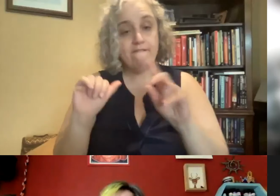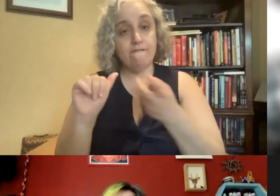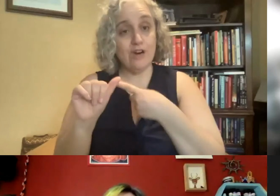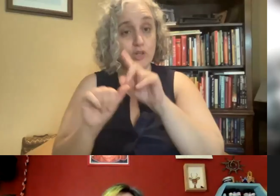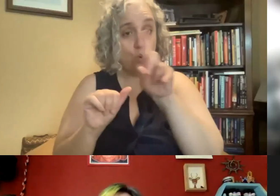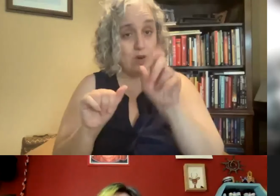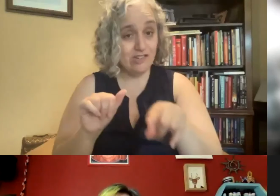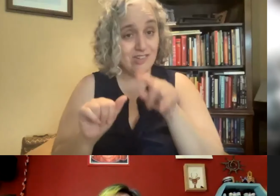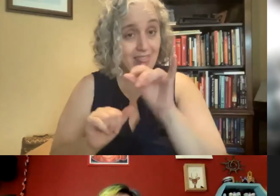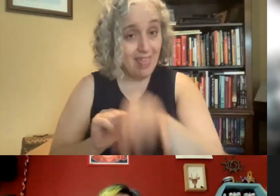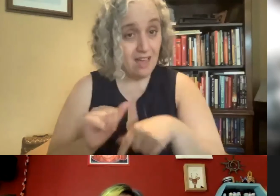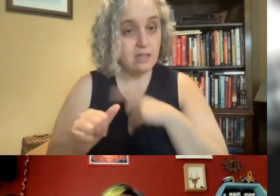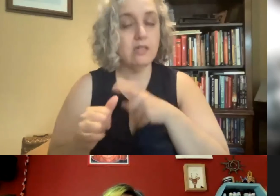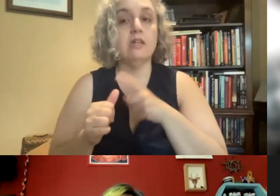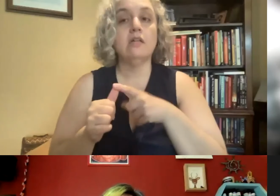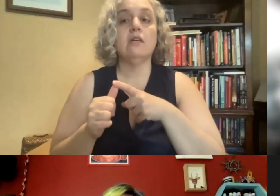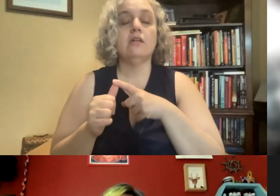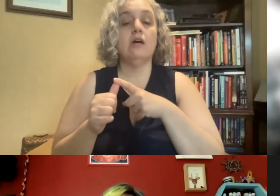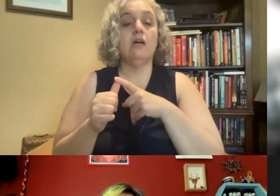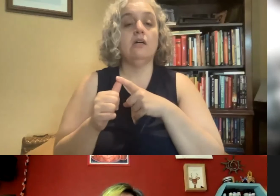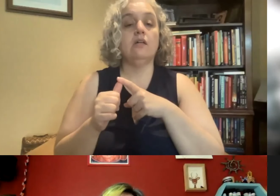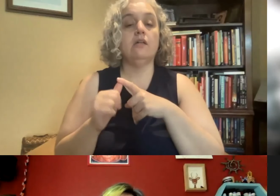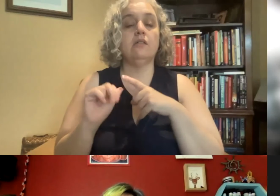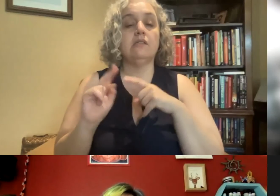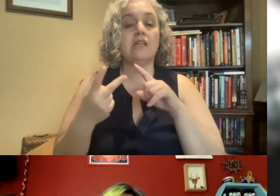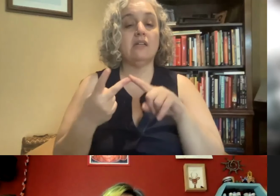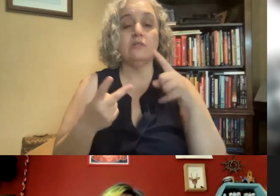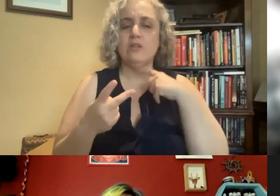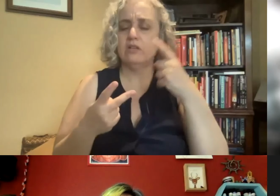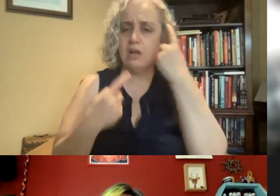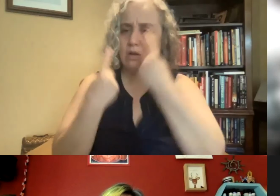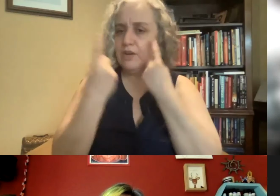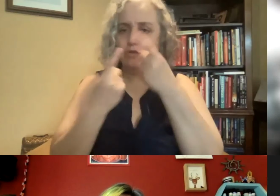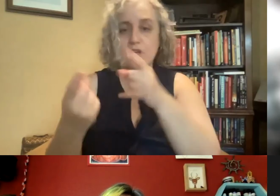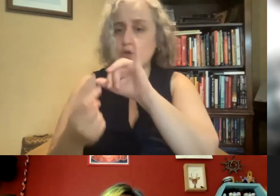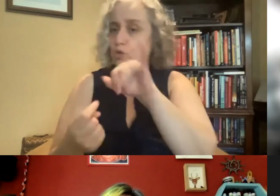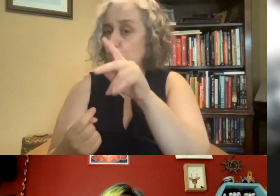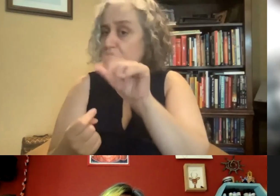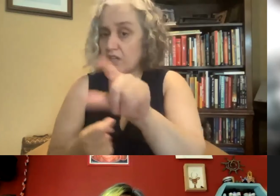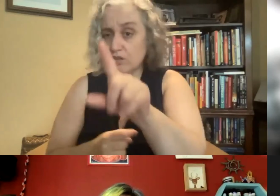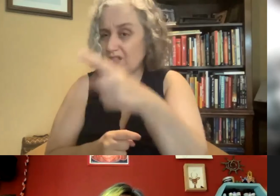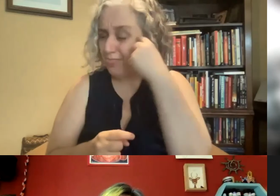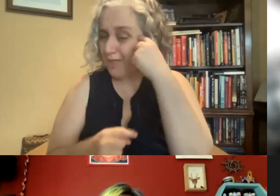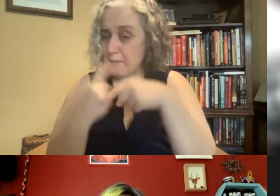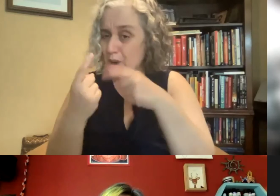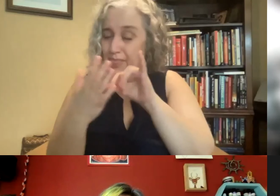But I don't know, you too, what are your thoughts on that? Jutta Treviranus: Yeah, the difficulty with